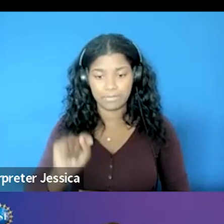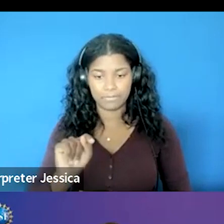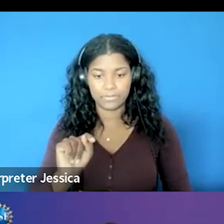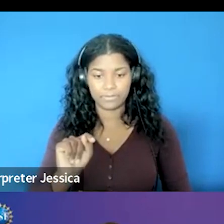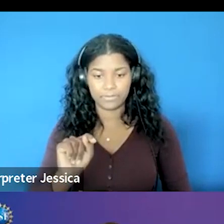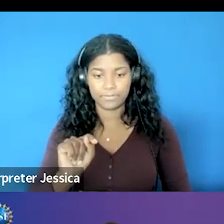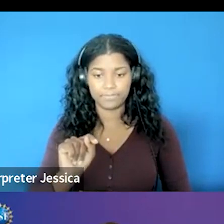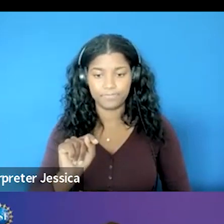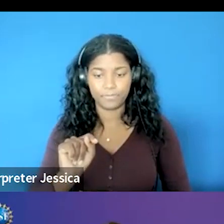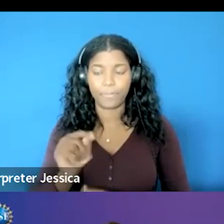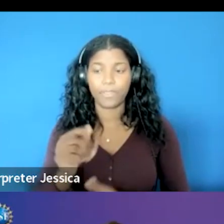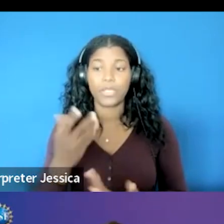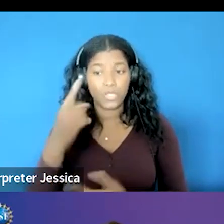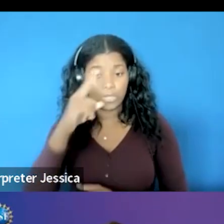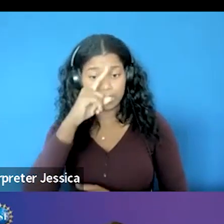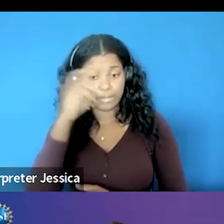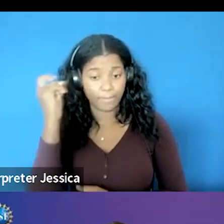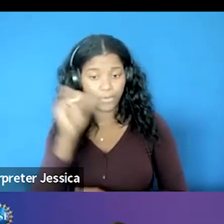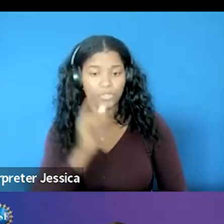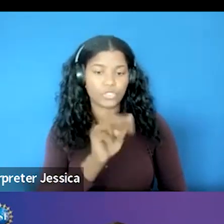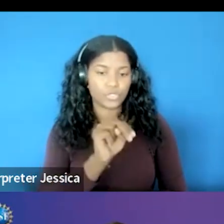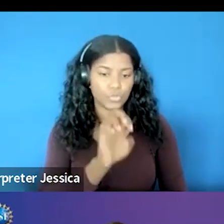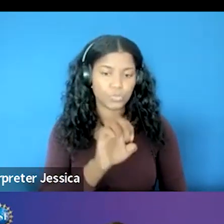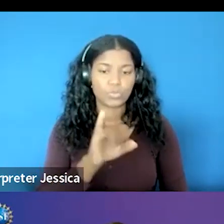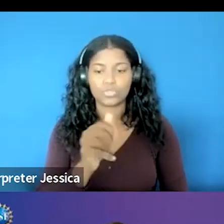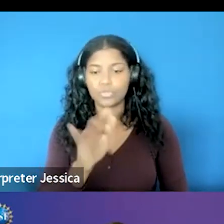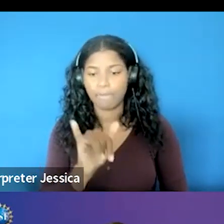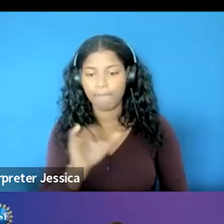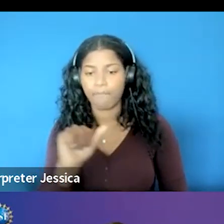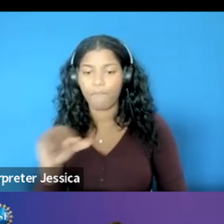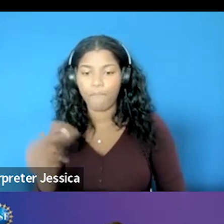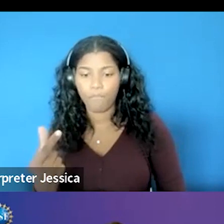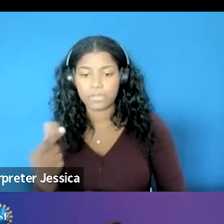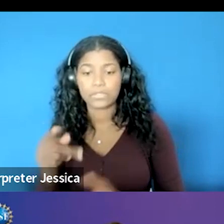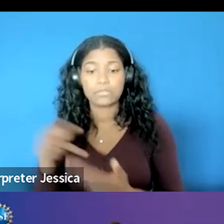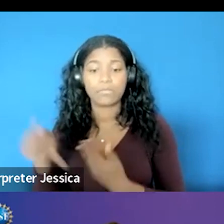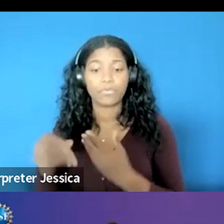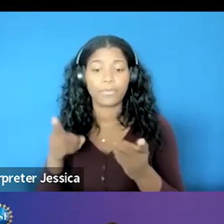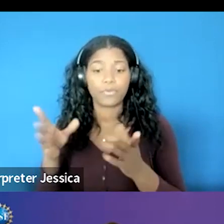So during summer June, July, August, program directors and in fact everybody is involved